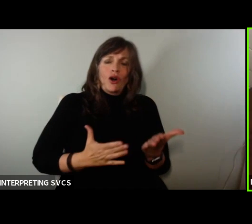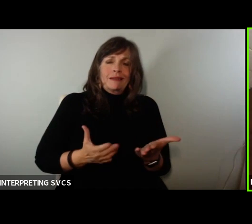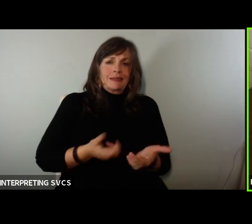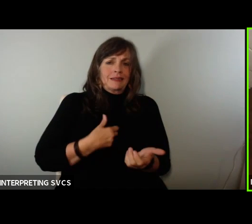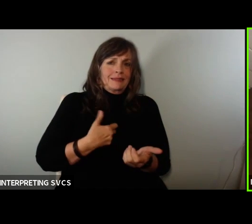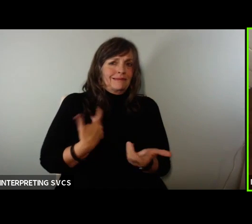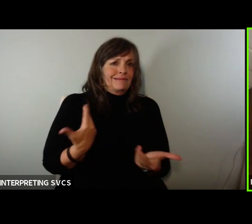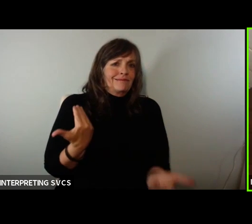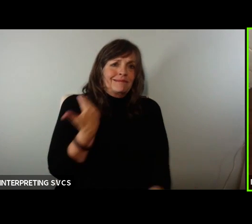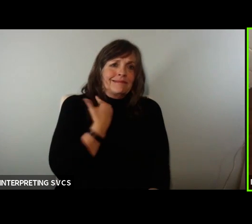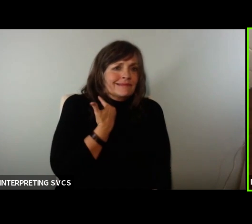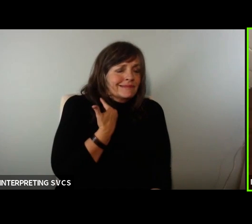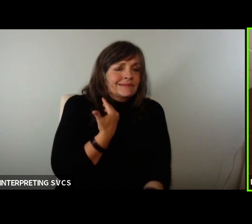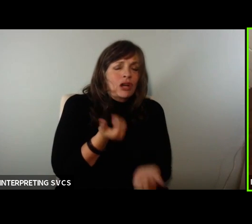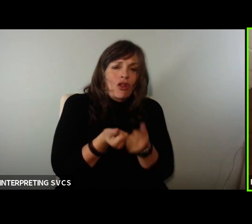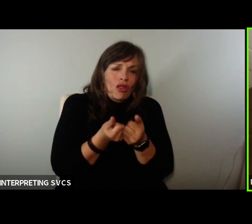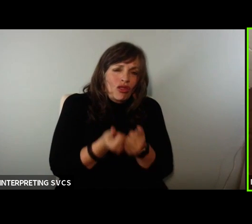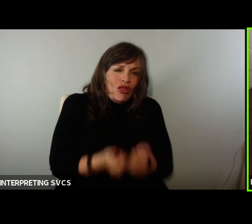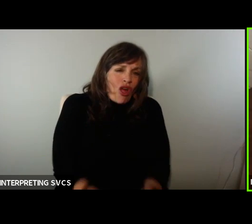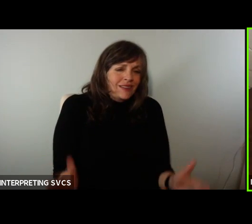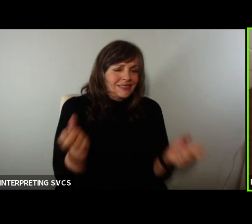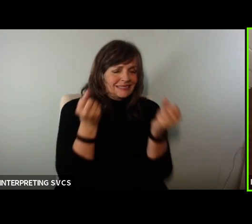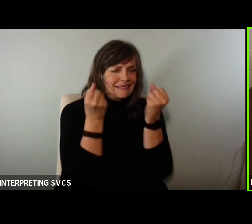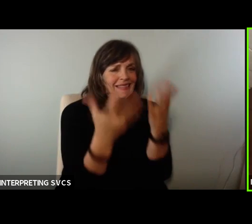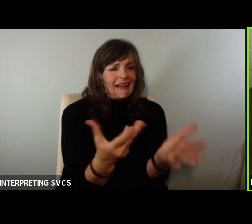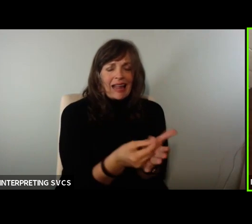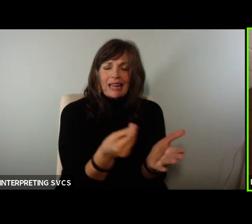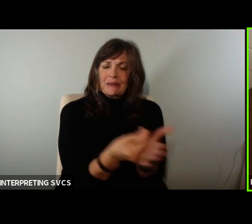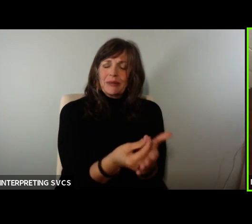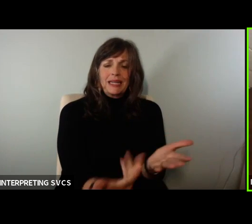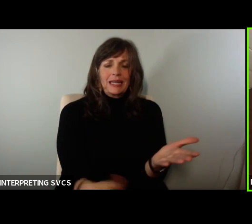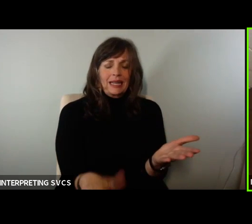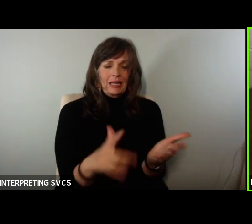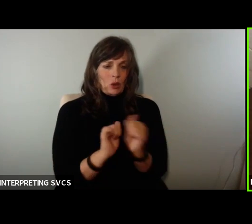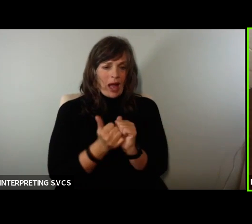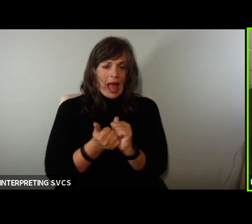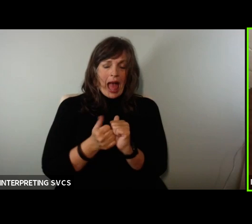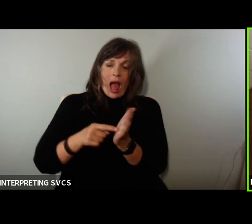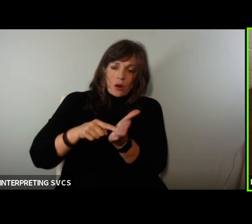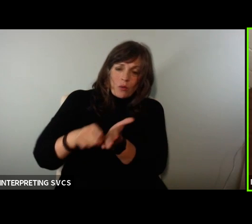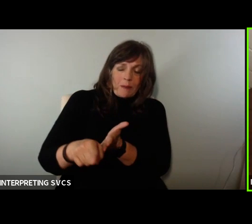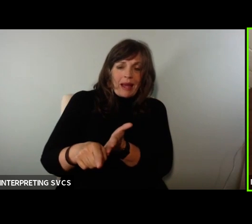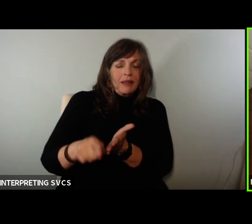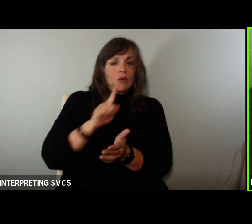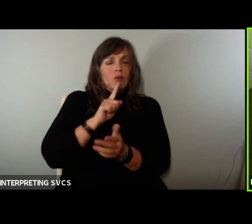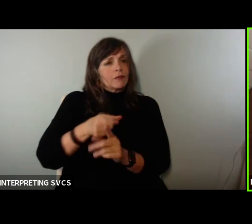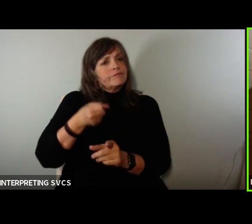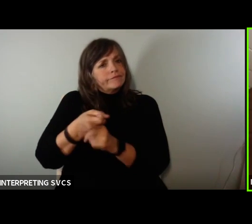And we are really looking at what we can pay that's meaningful, but also ensures that we can help as many people as possible.